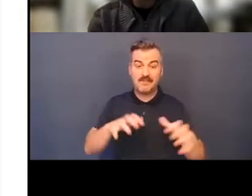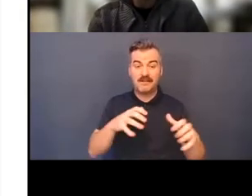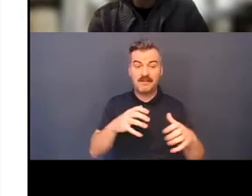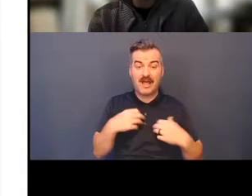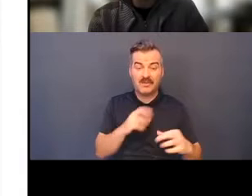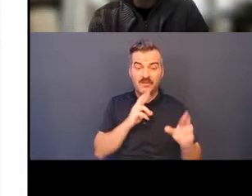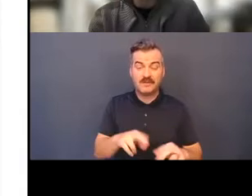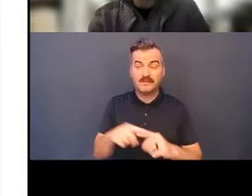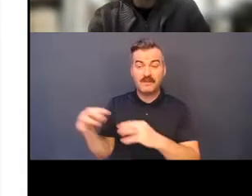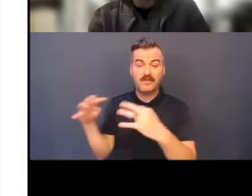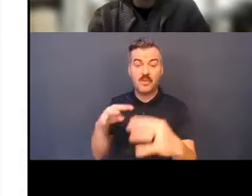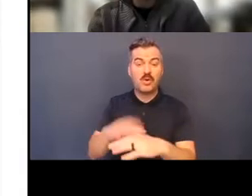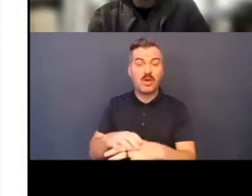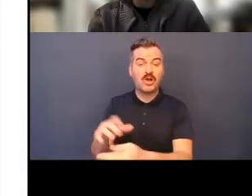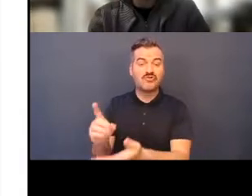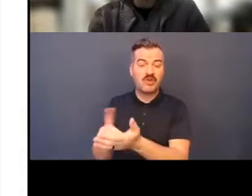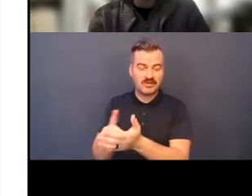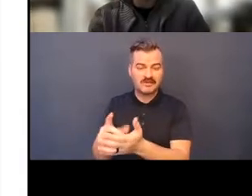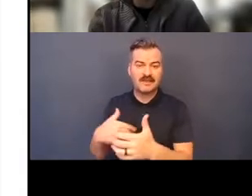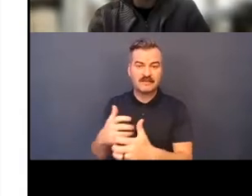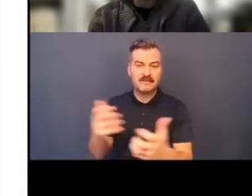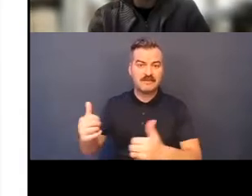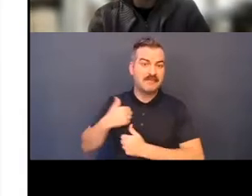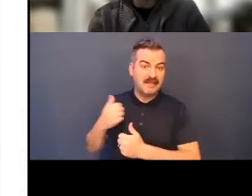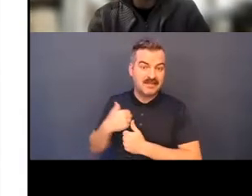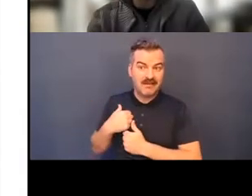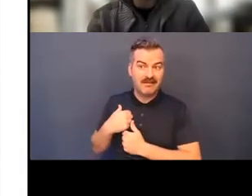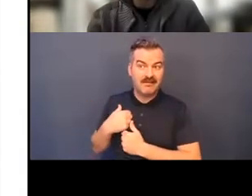a military industrial complex 15:40:24 against a threatening, other to the